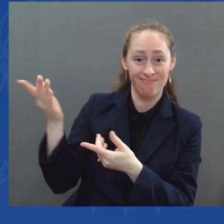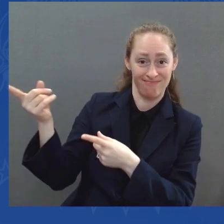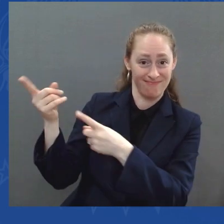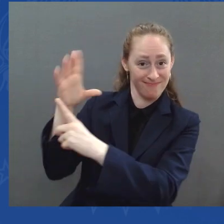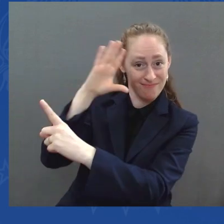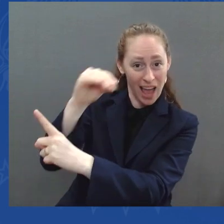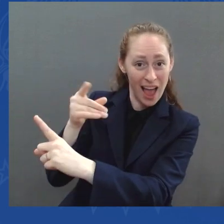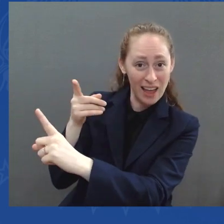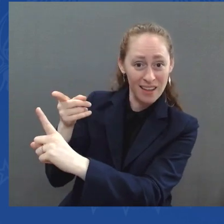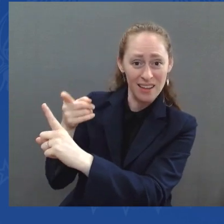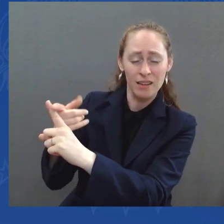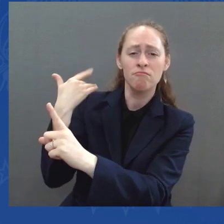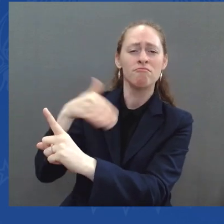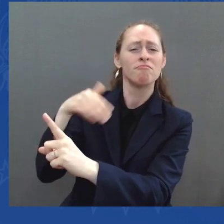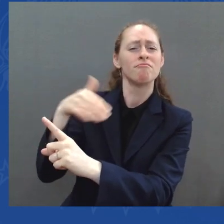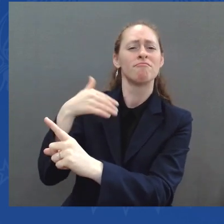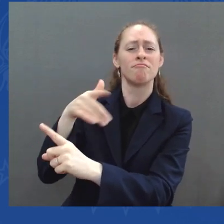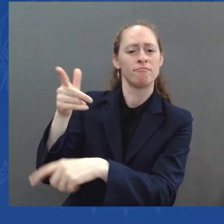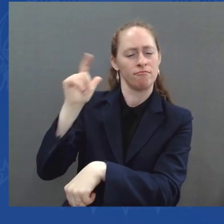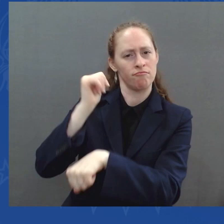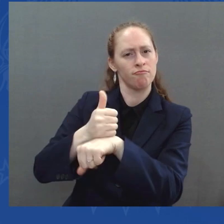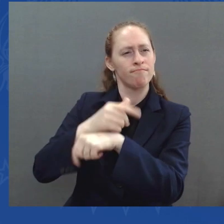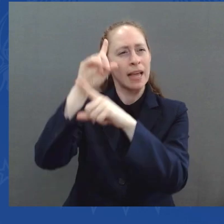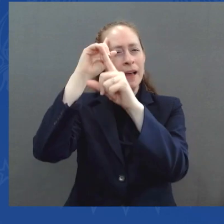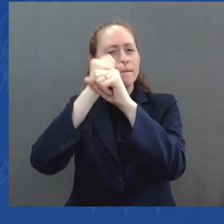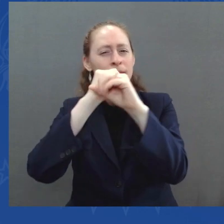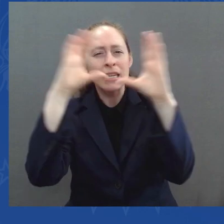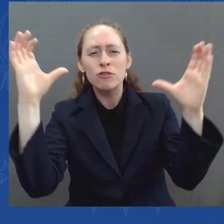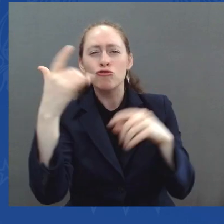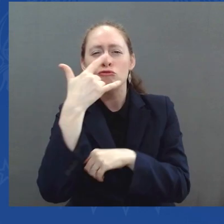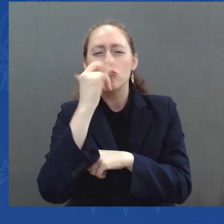whose unwavering commitment to the people of our nation